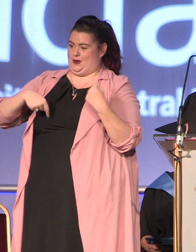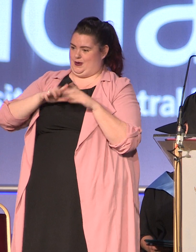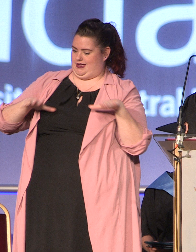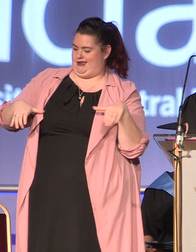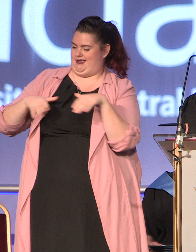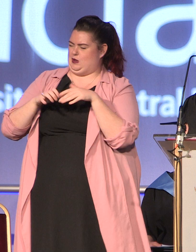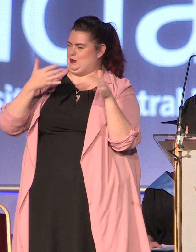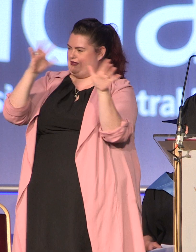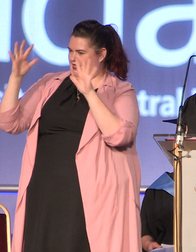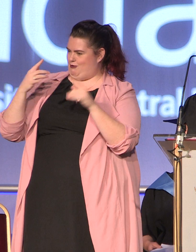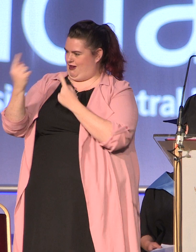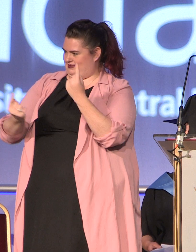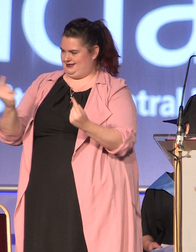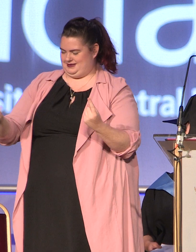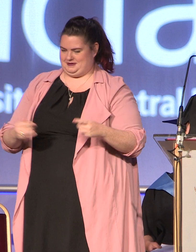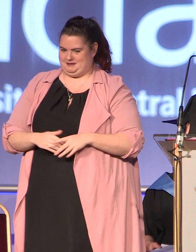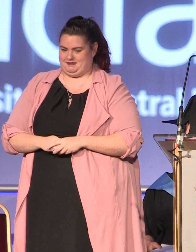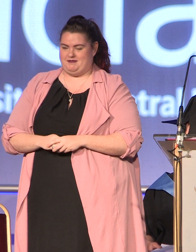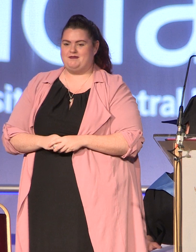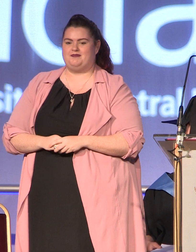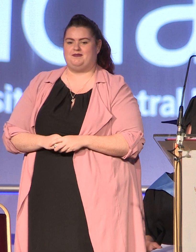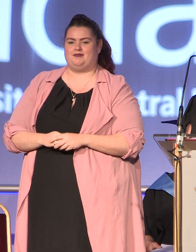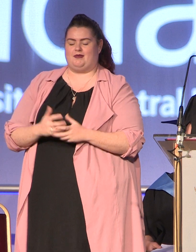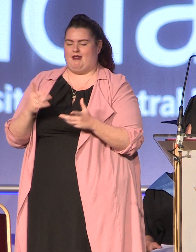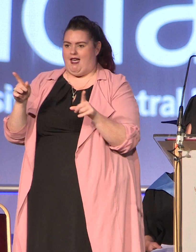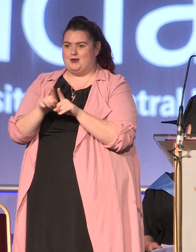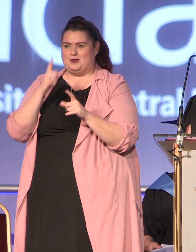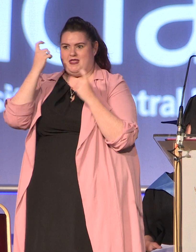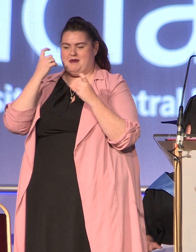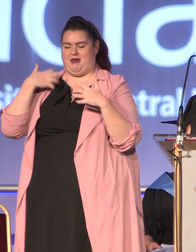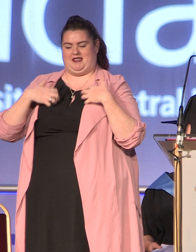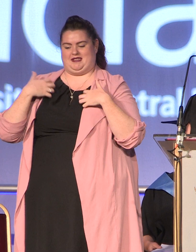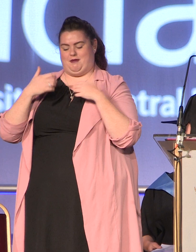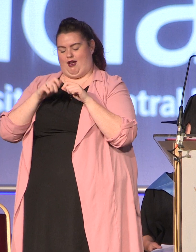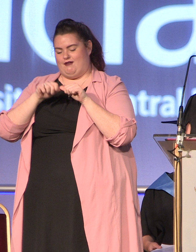triumph and share the excitement of what comes after your degree whether it's